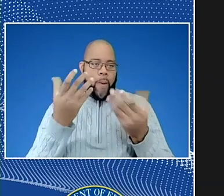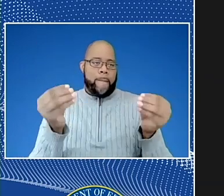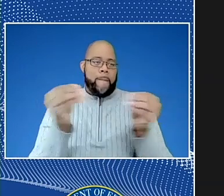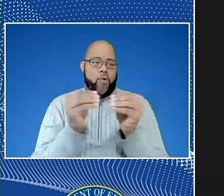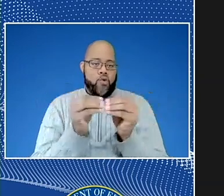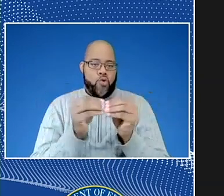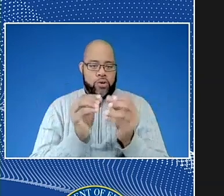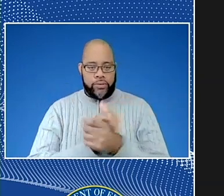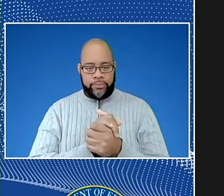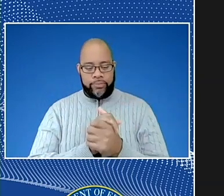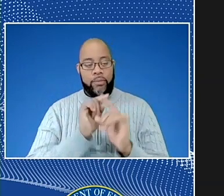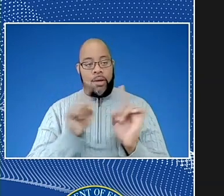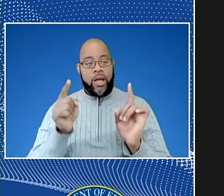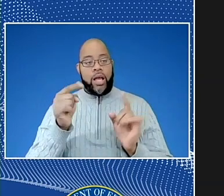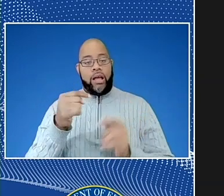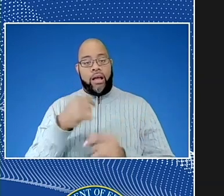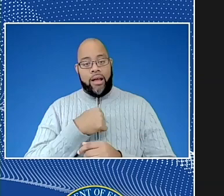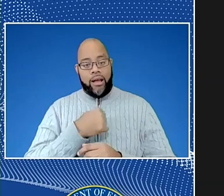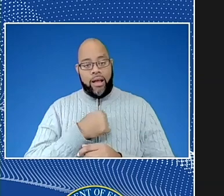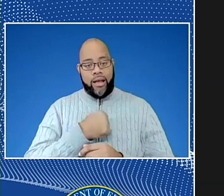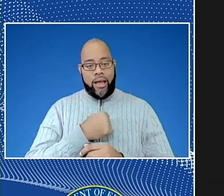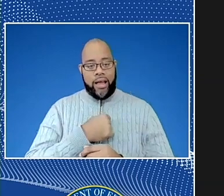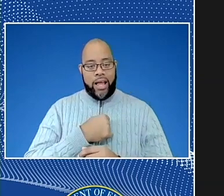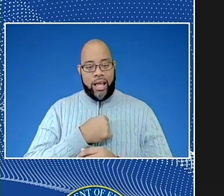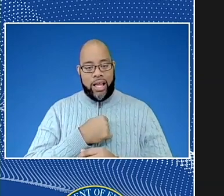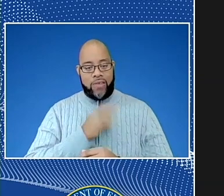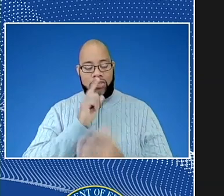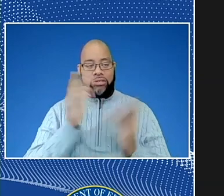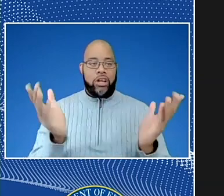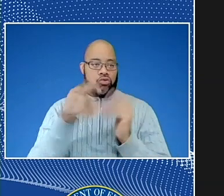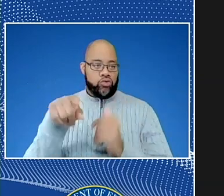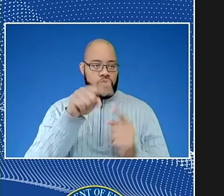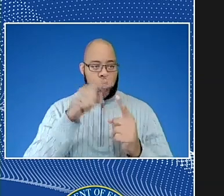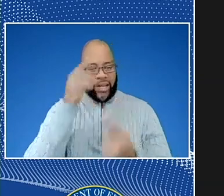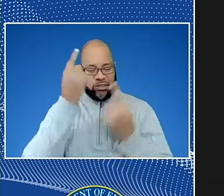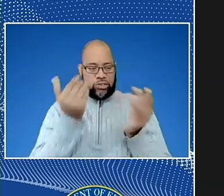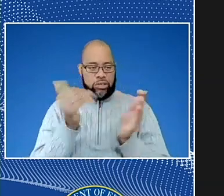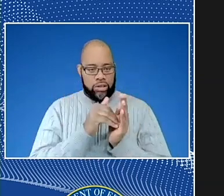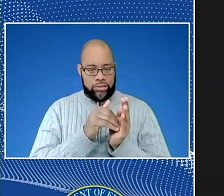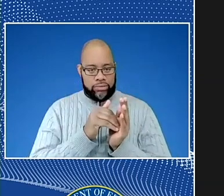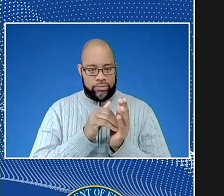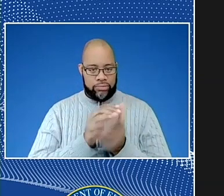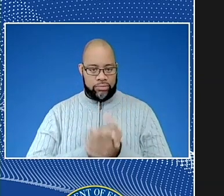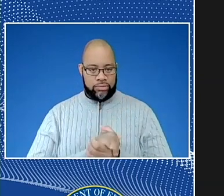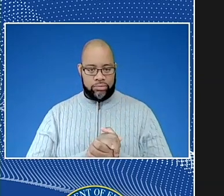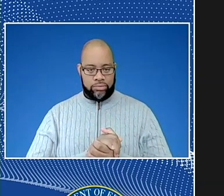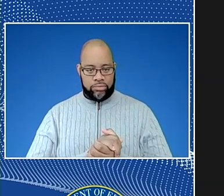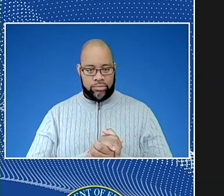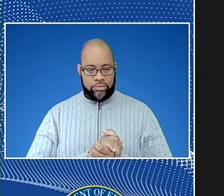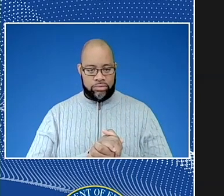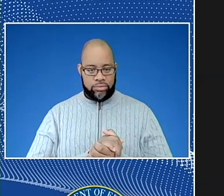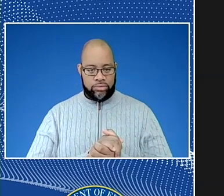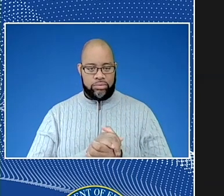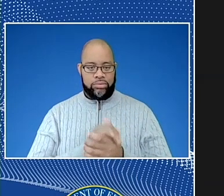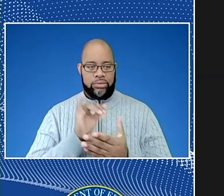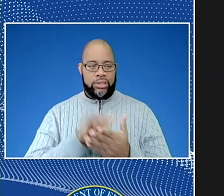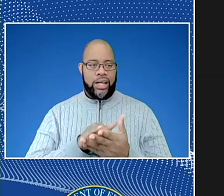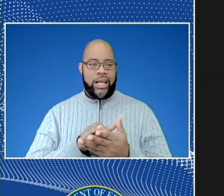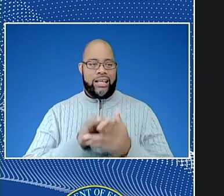But I do really urge you to reconsider on naming hardship specifically and to add it